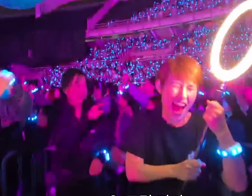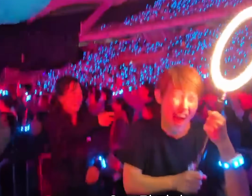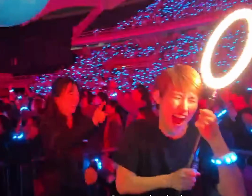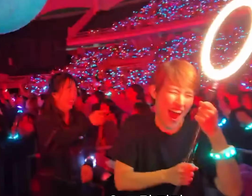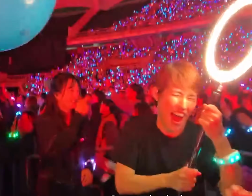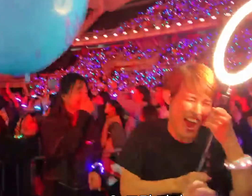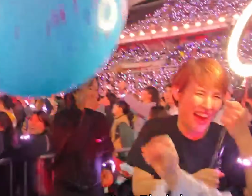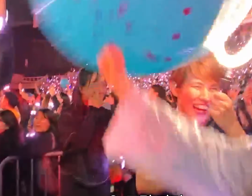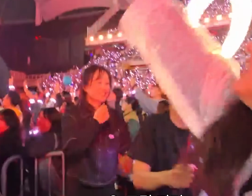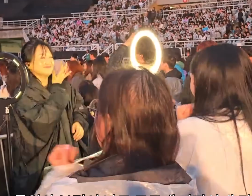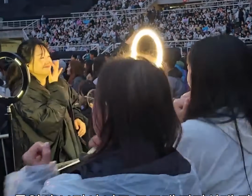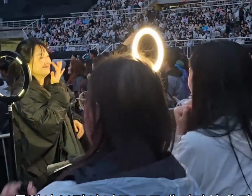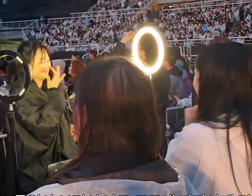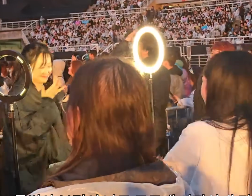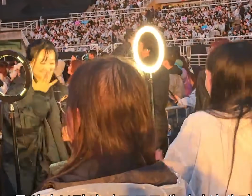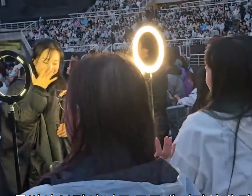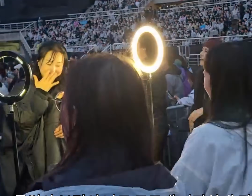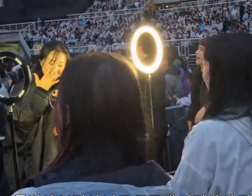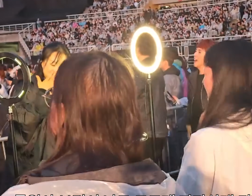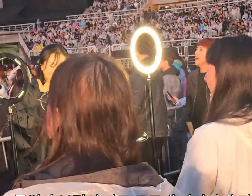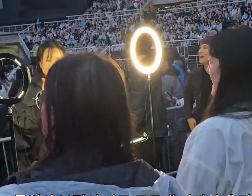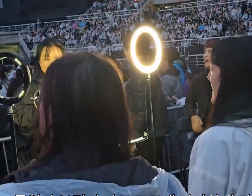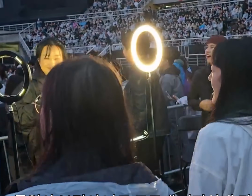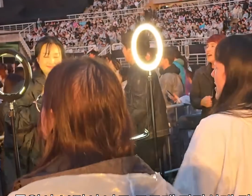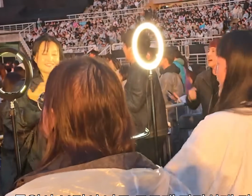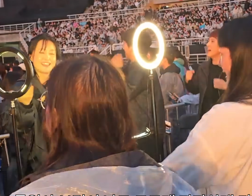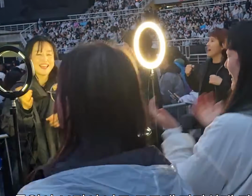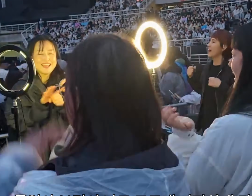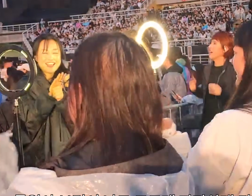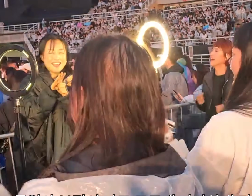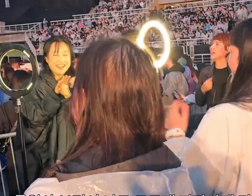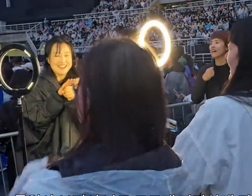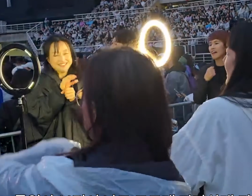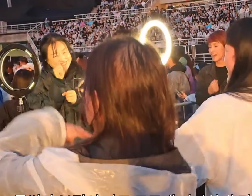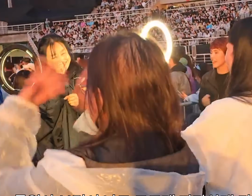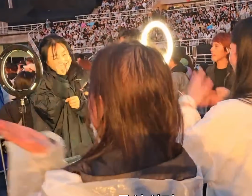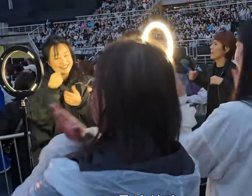3. Keep the lights on. I found myself copying the signs without realizing it.